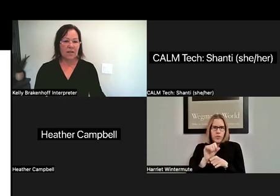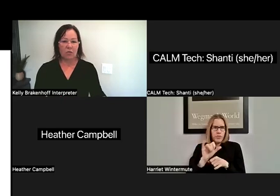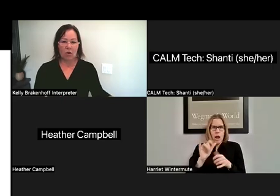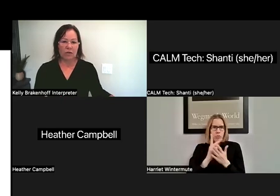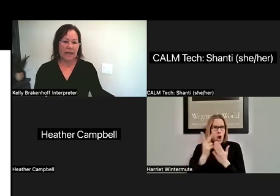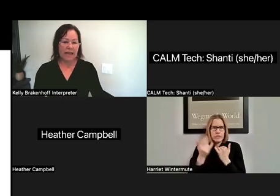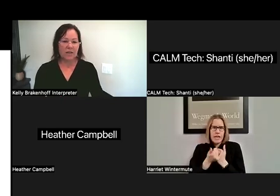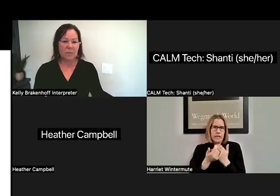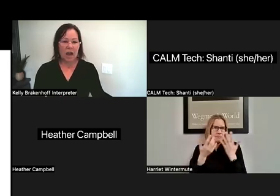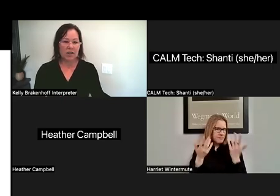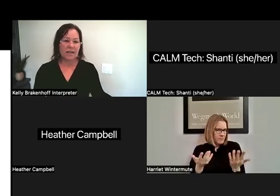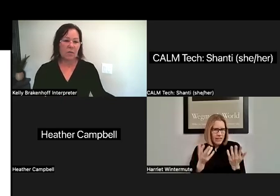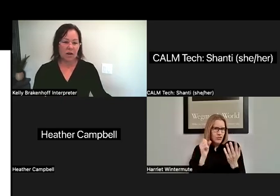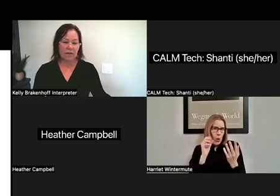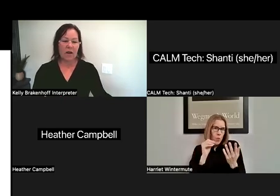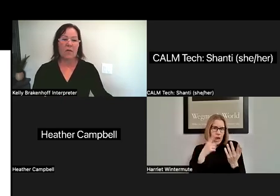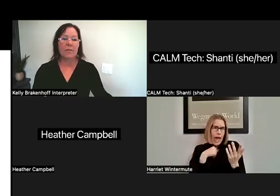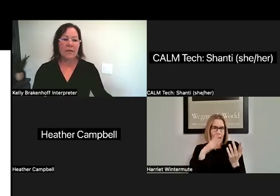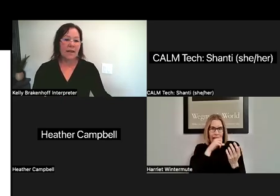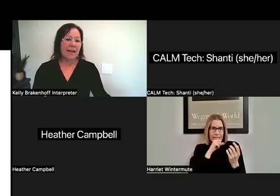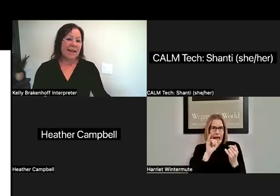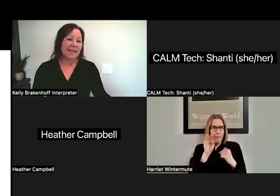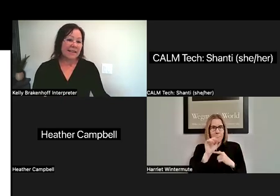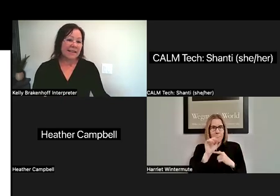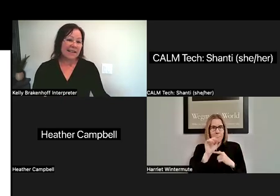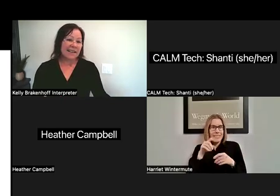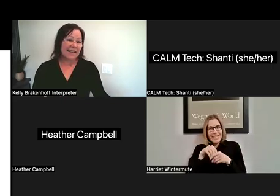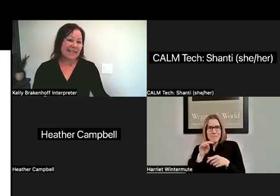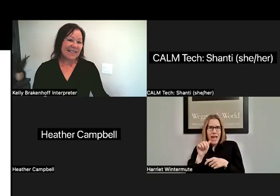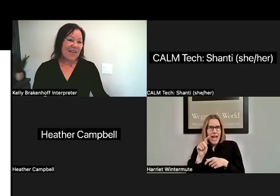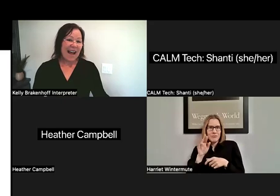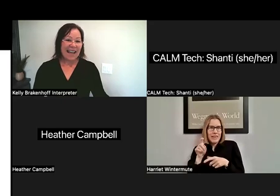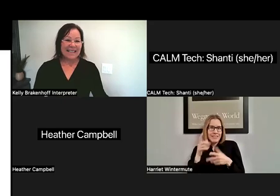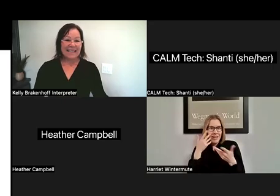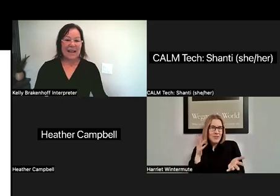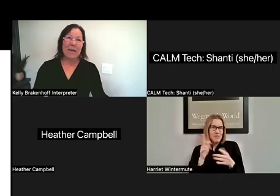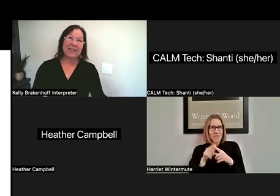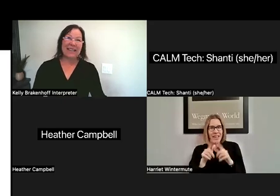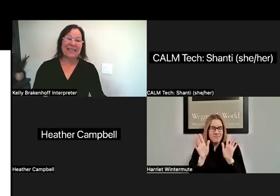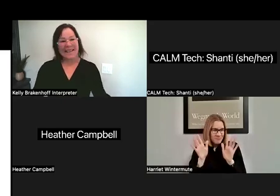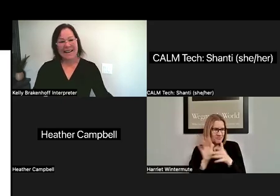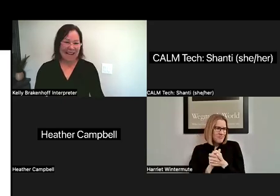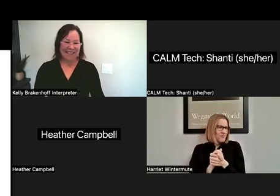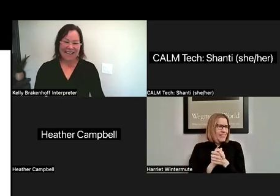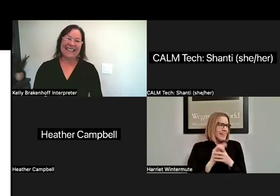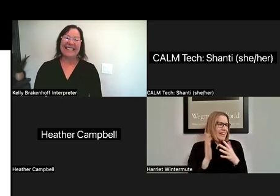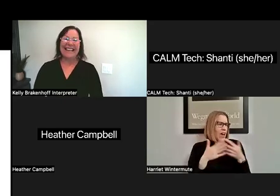their roles in each project and workflow. So I guess it's like a matrix within a matrix.